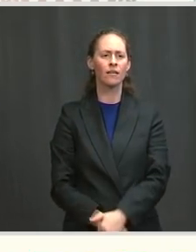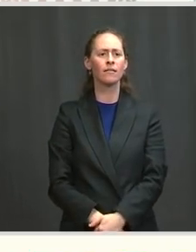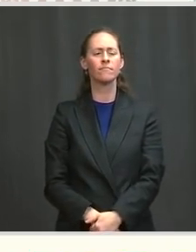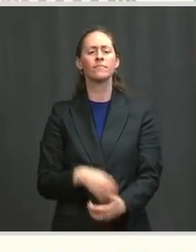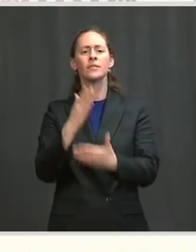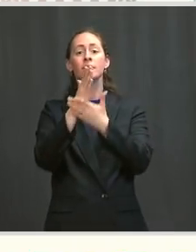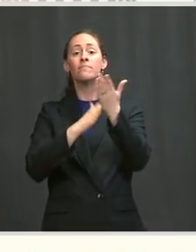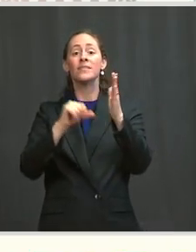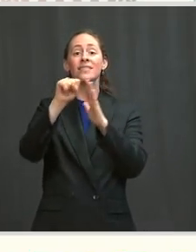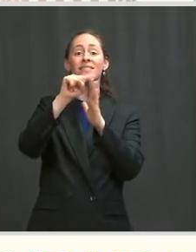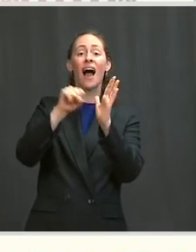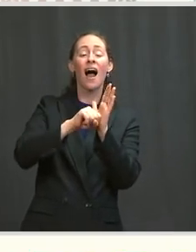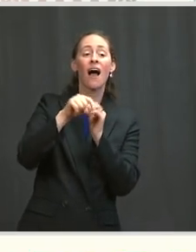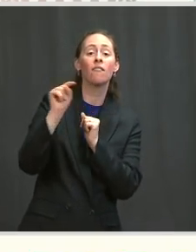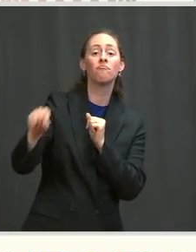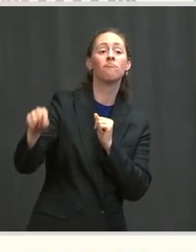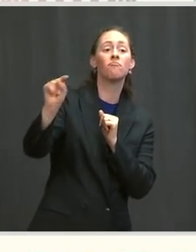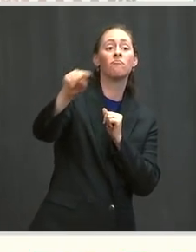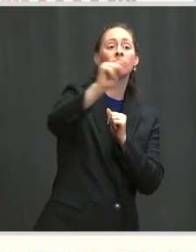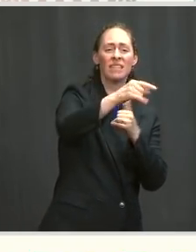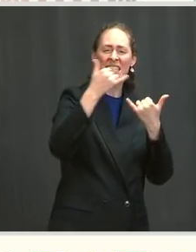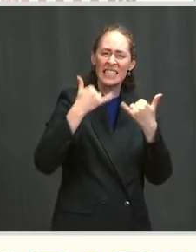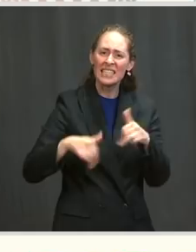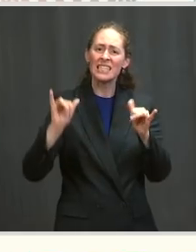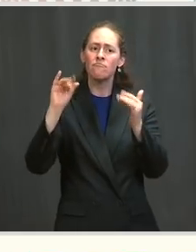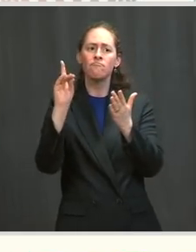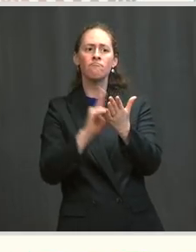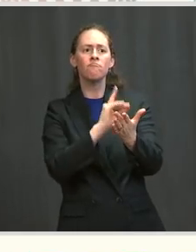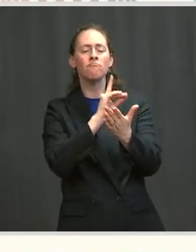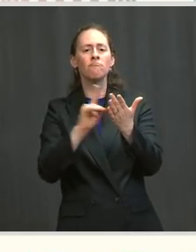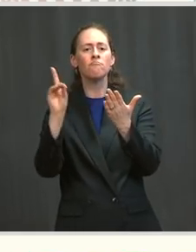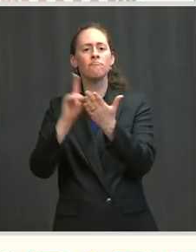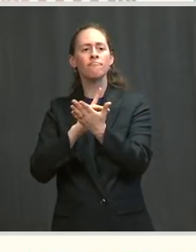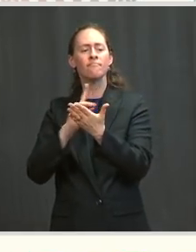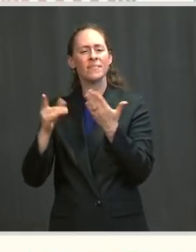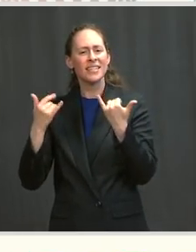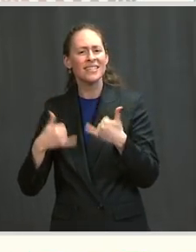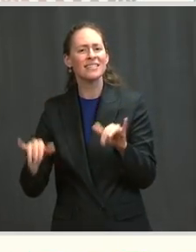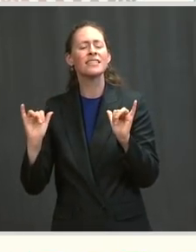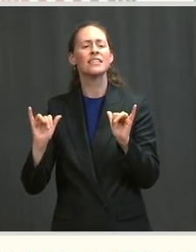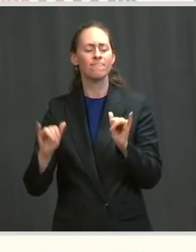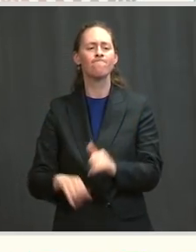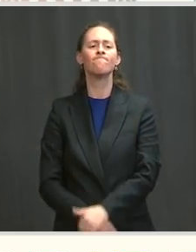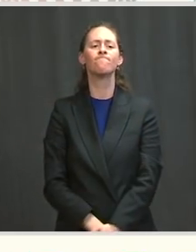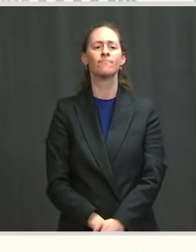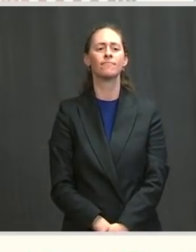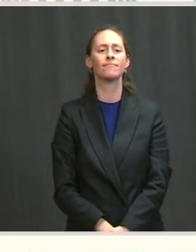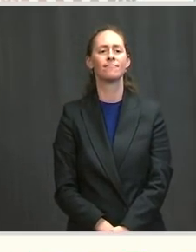to shield them from discrimination. As I said as a presidential candidate and in my first joint address to Congress,